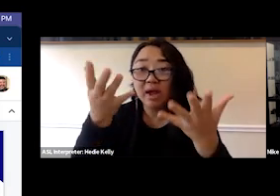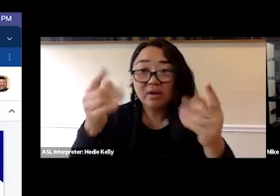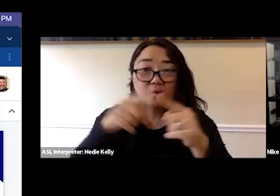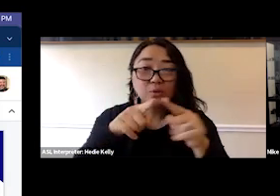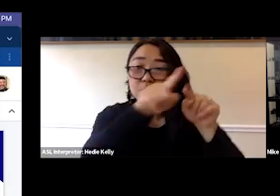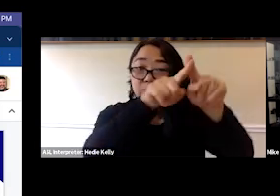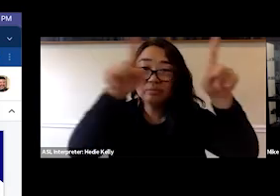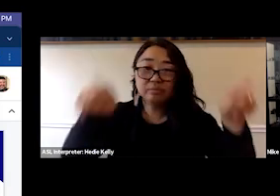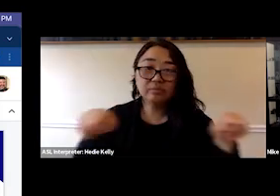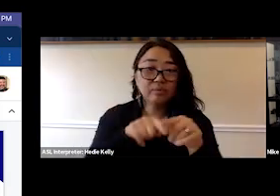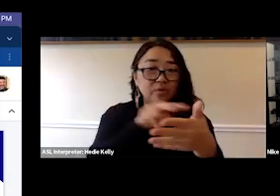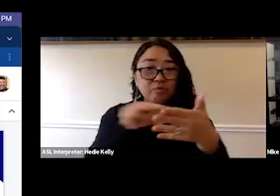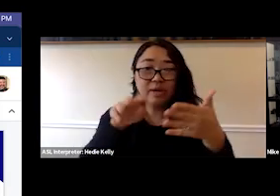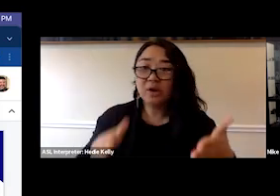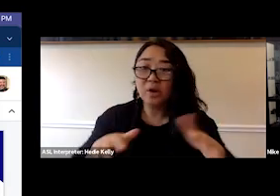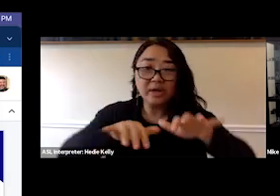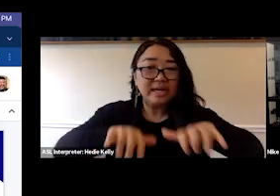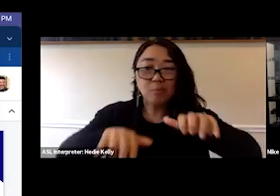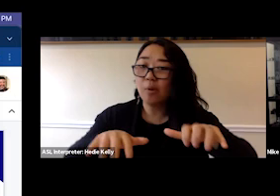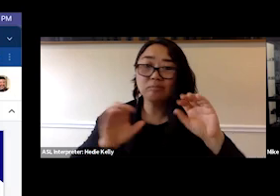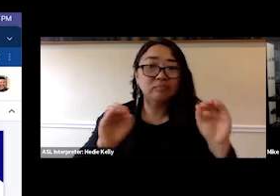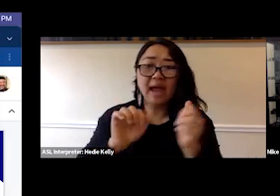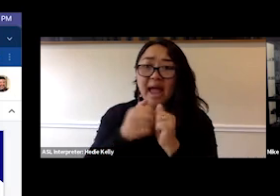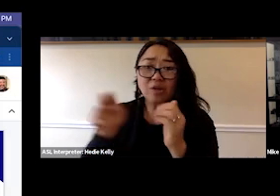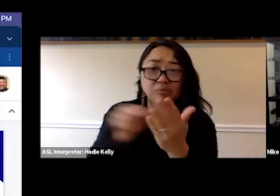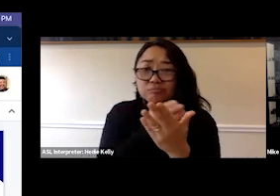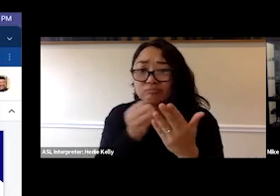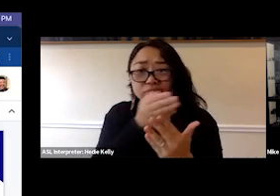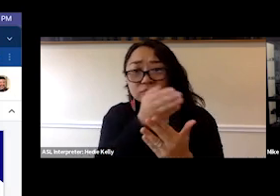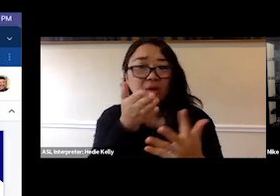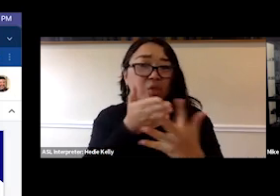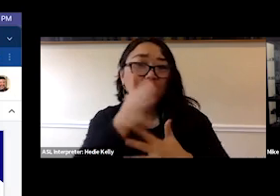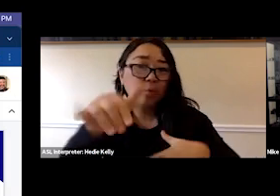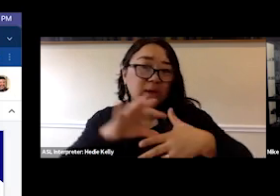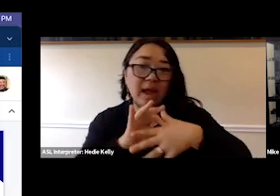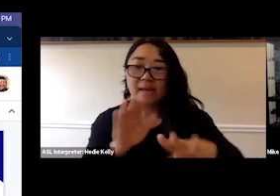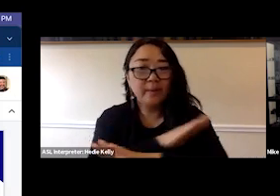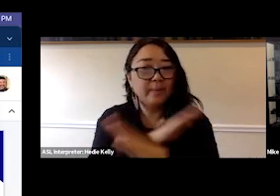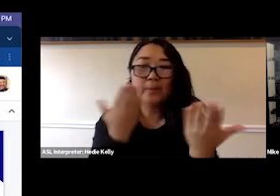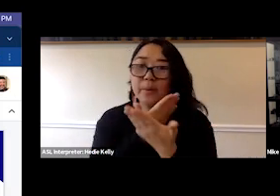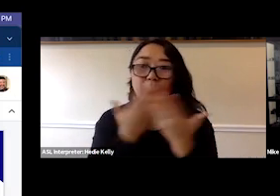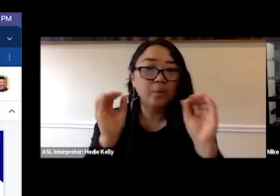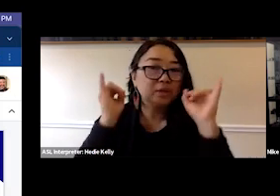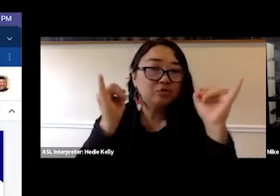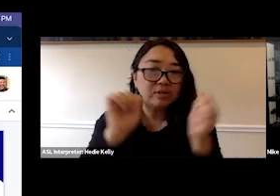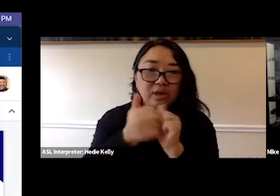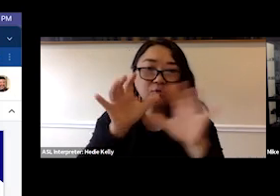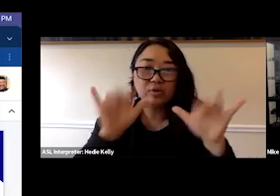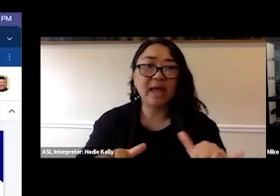to a keyboard on how to navigate through all of this content. This is going to represent itself in a couple of ways.